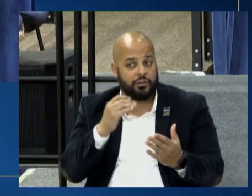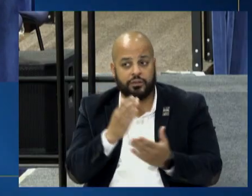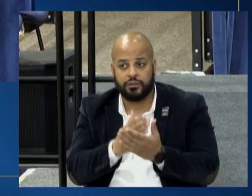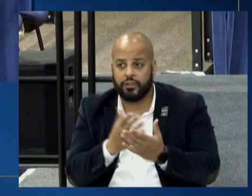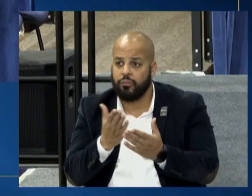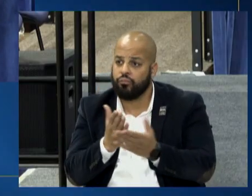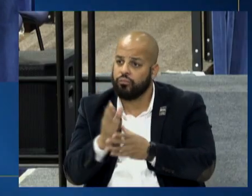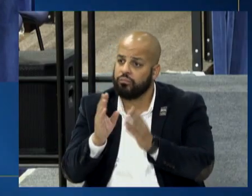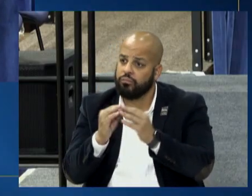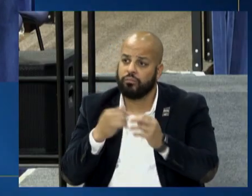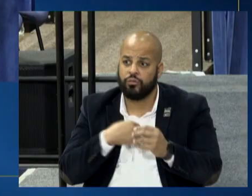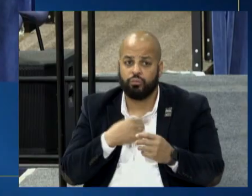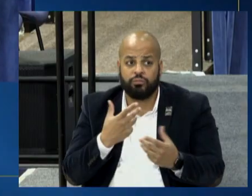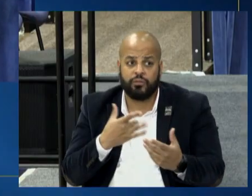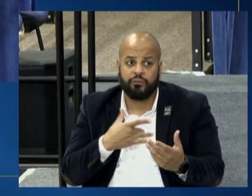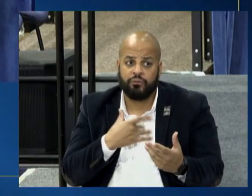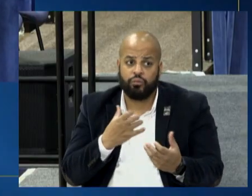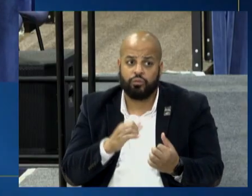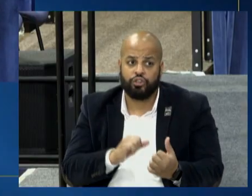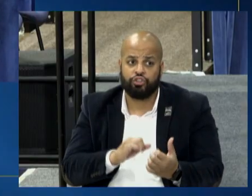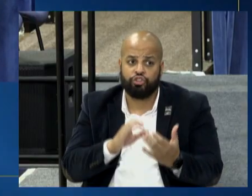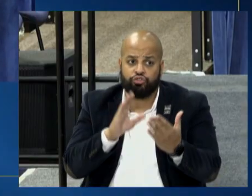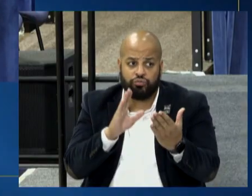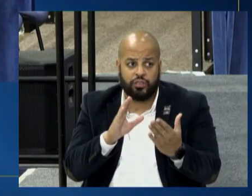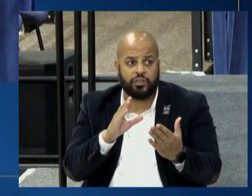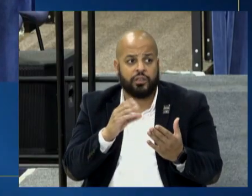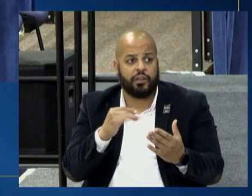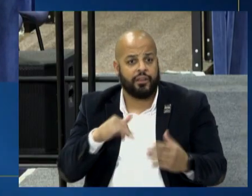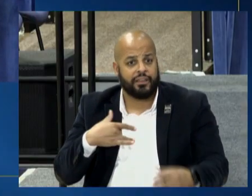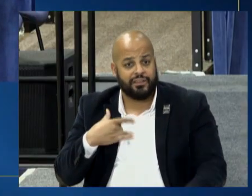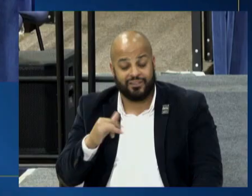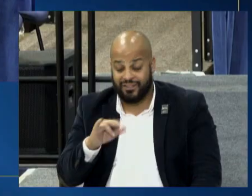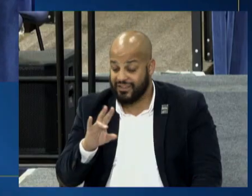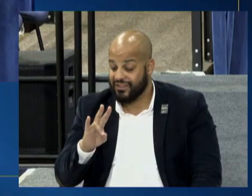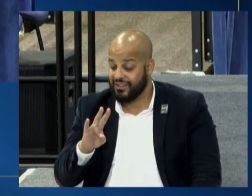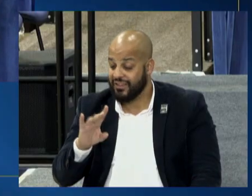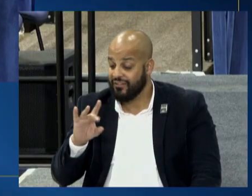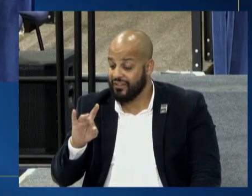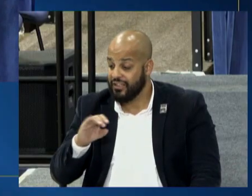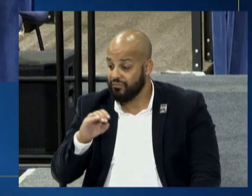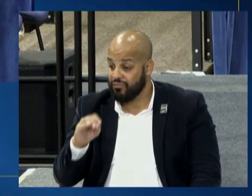the last year on financial toxicity when 78 percent of people who survive a cancer